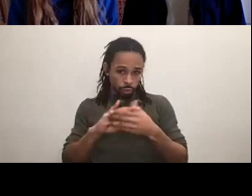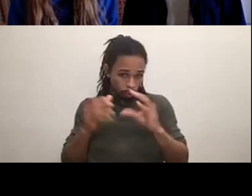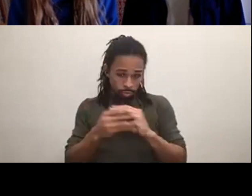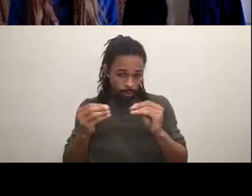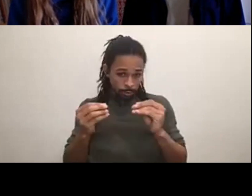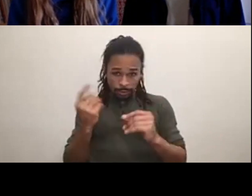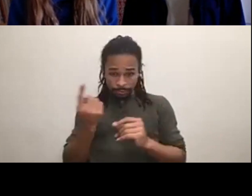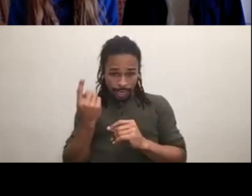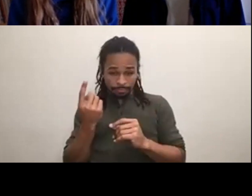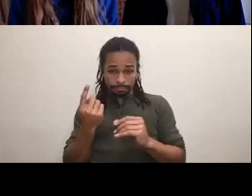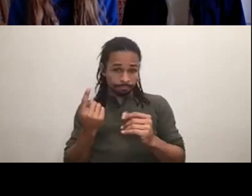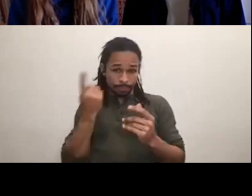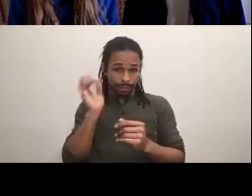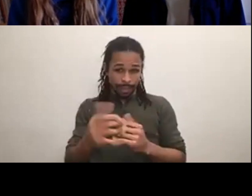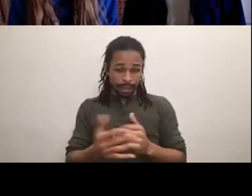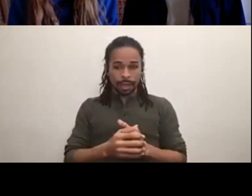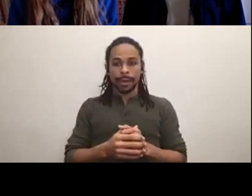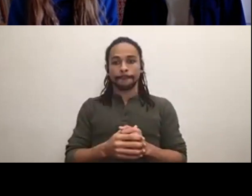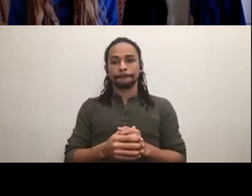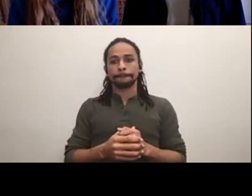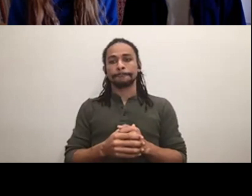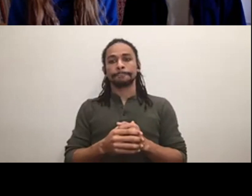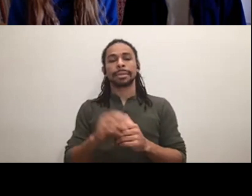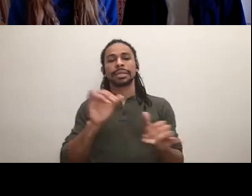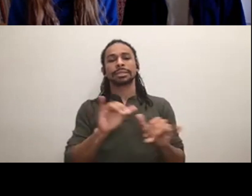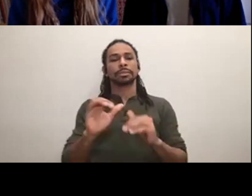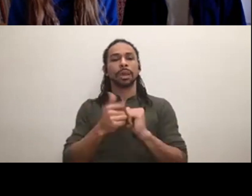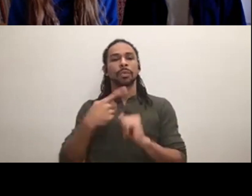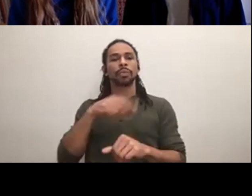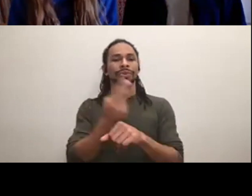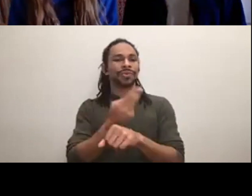cards.tumblr.com. Oh, and Nat put the link to Alex's piece in the chat. Thank you so